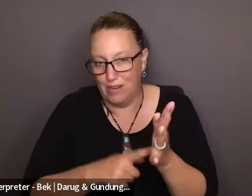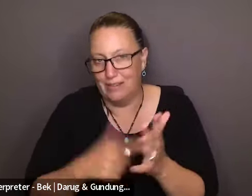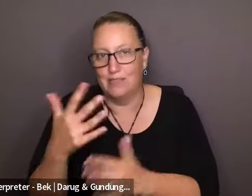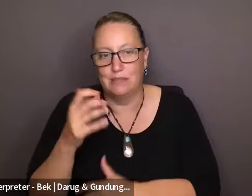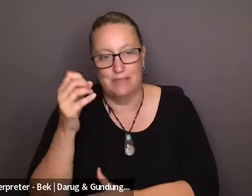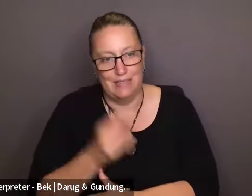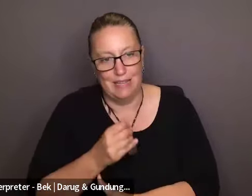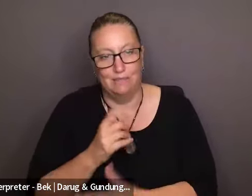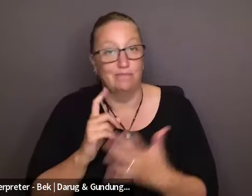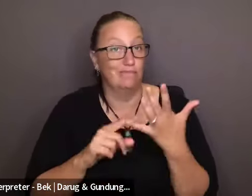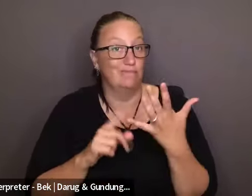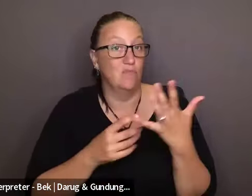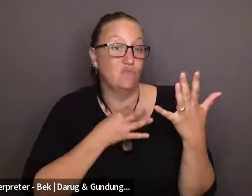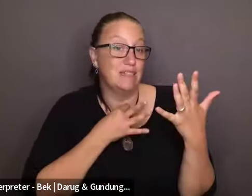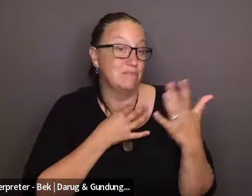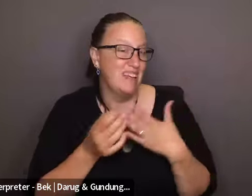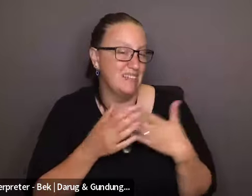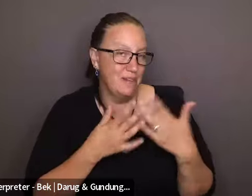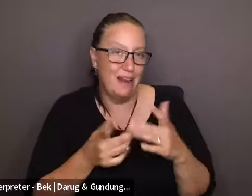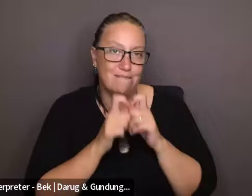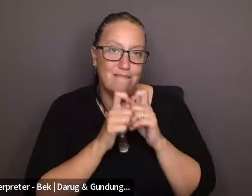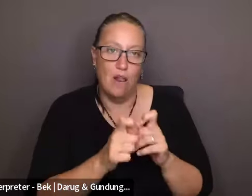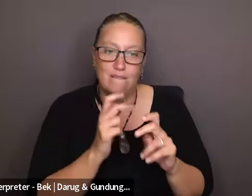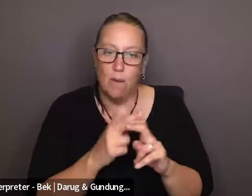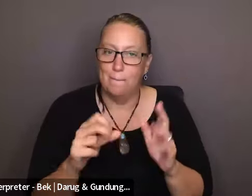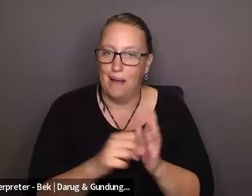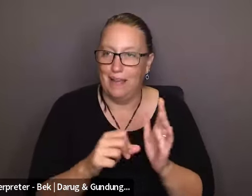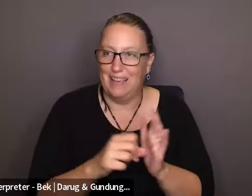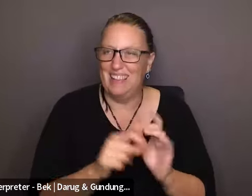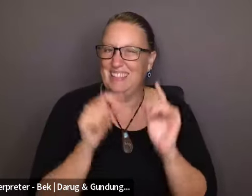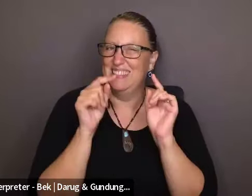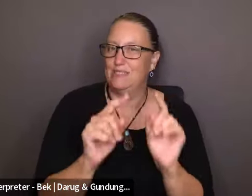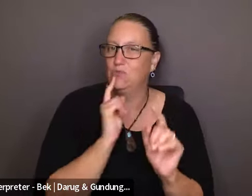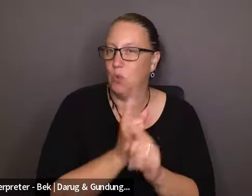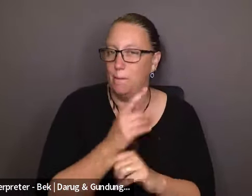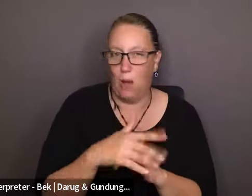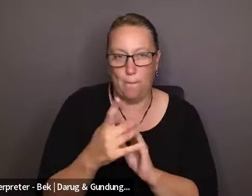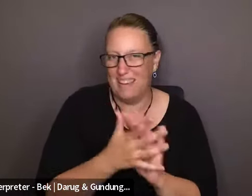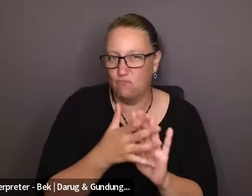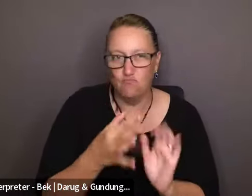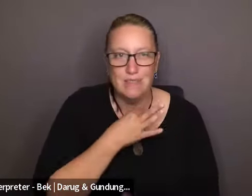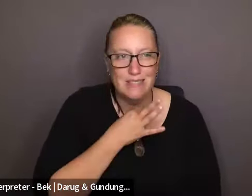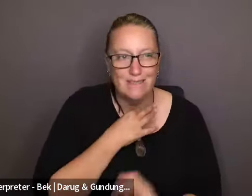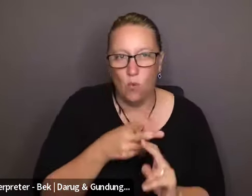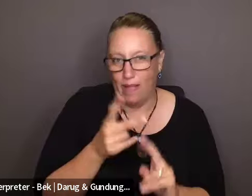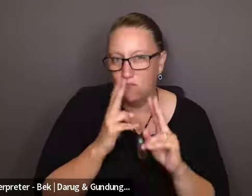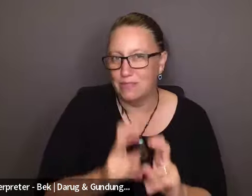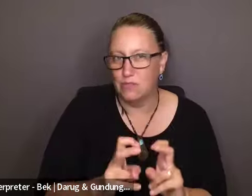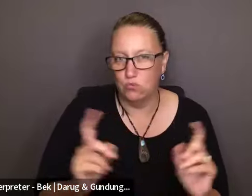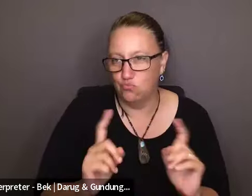capacity and resources to deliver the project and then that risk management and value for money. So that's